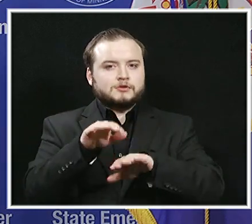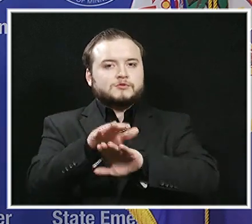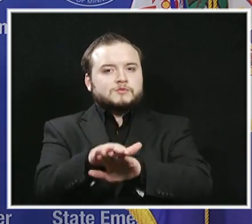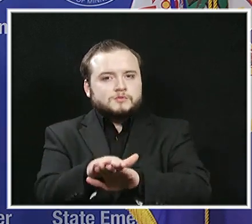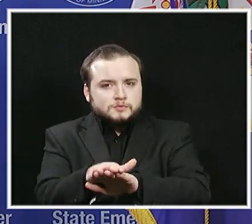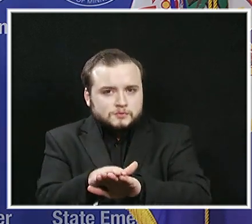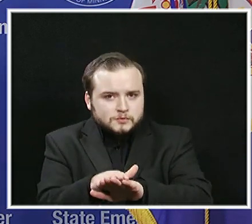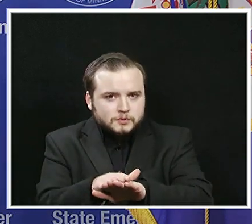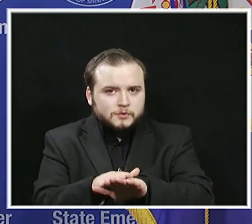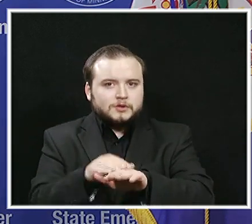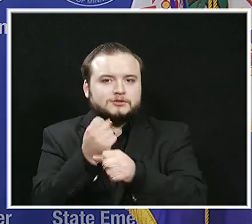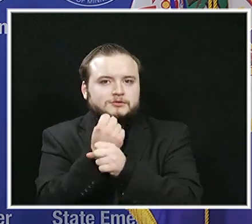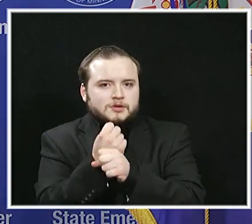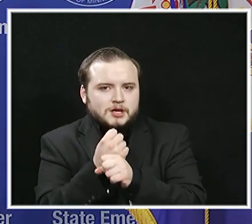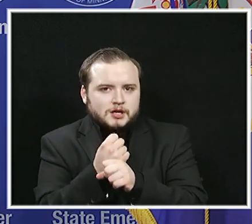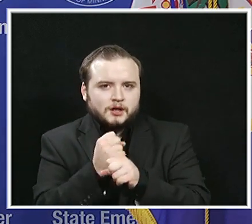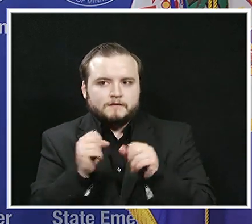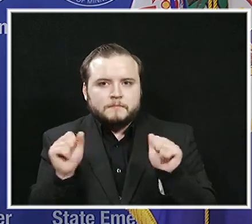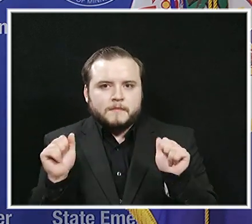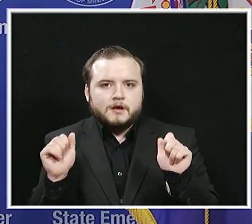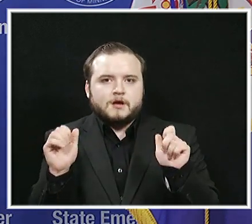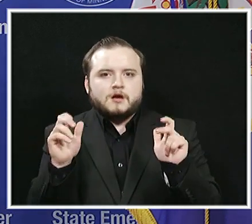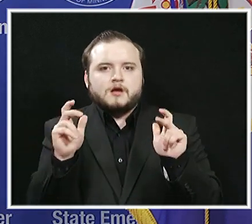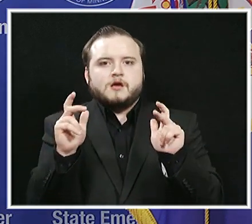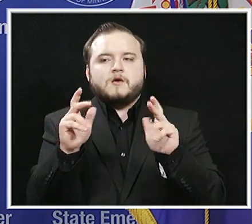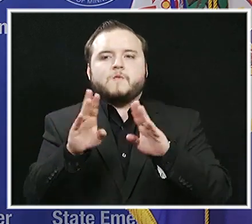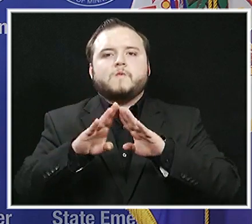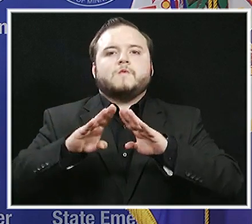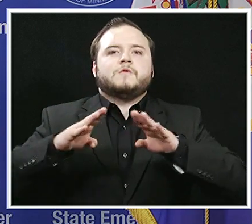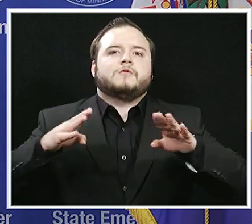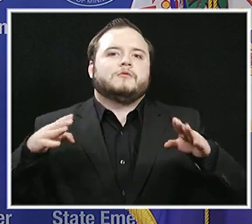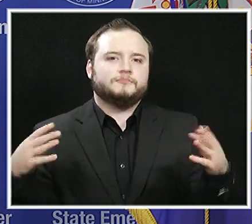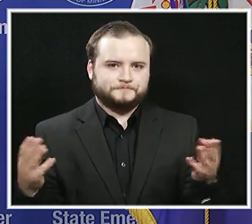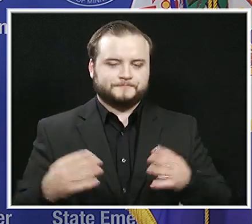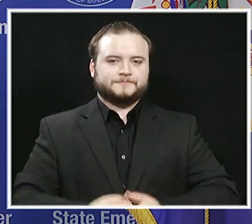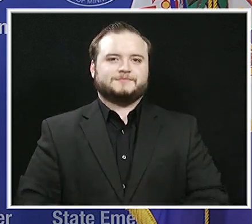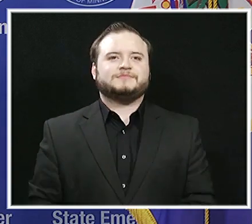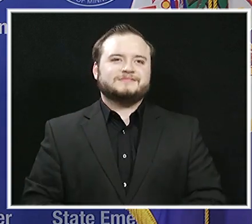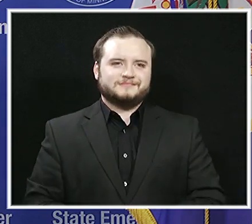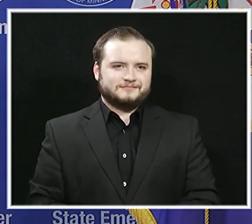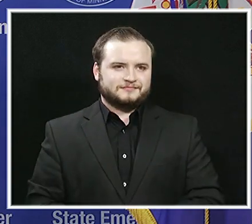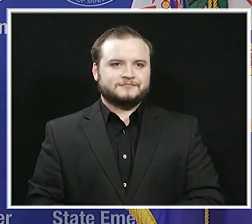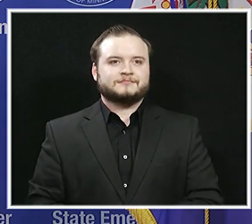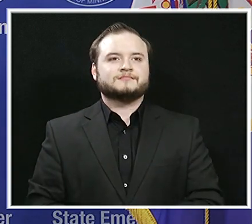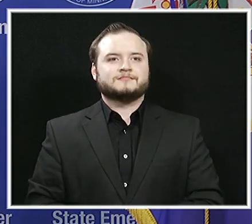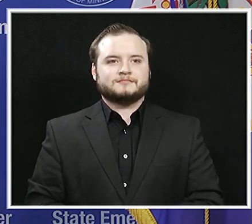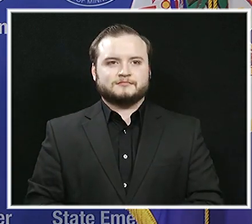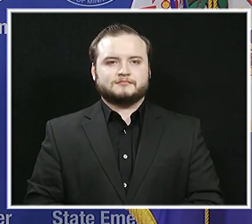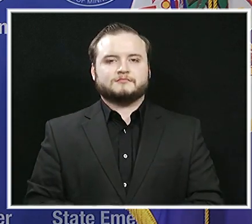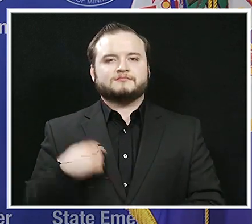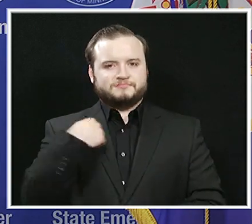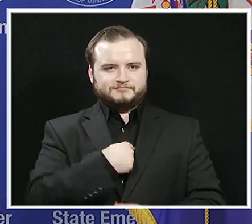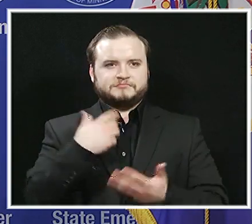think there's an awful lot of thanks and world learning from them on what they can do. Safely resume other activities. These things are important to